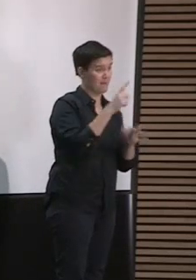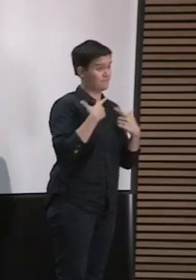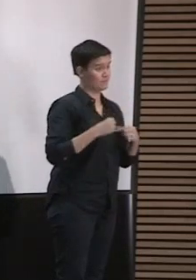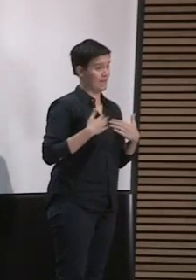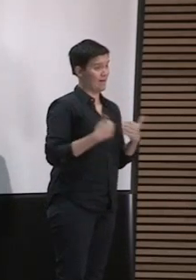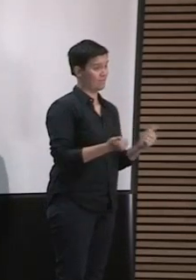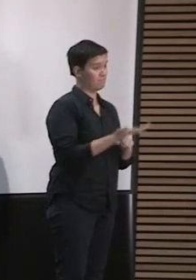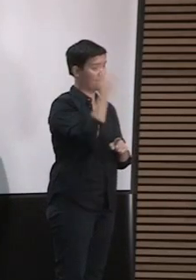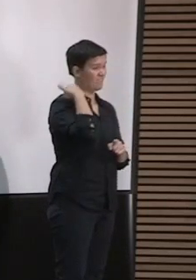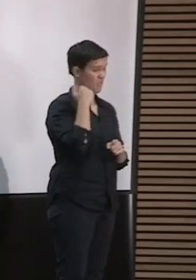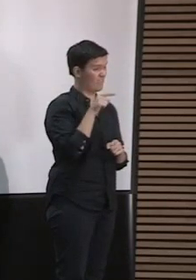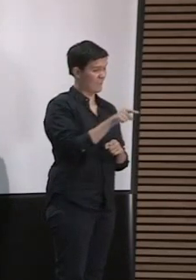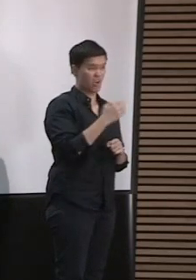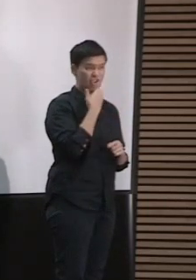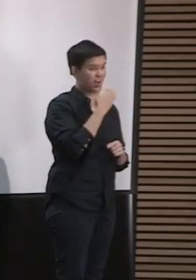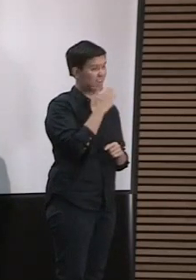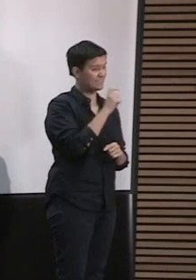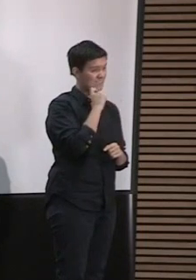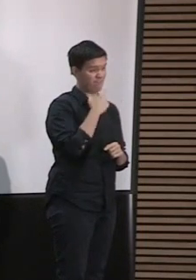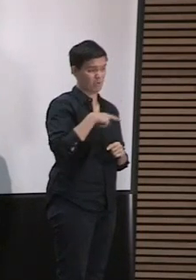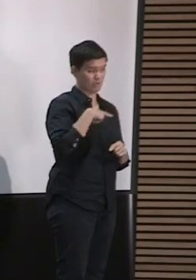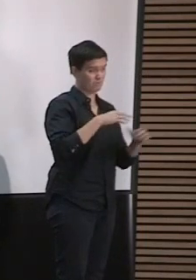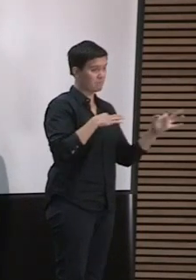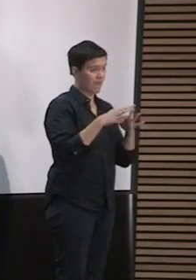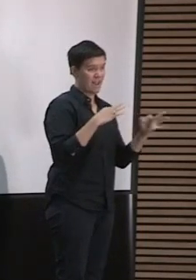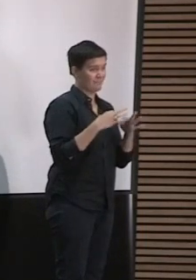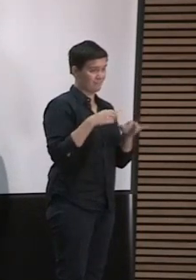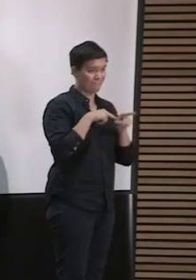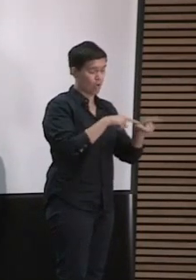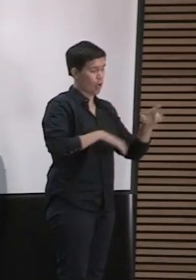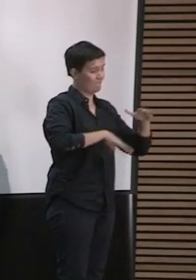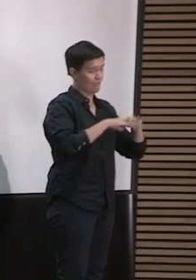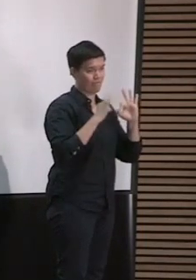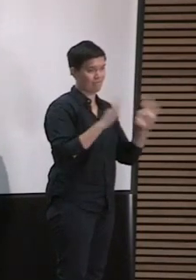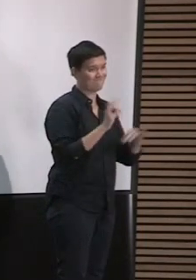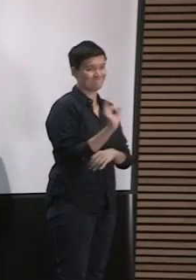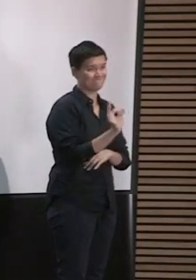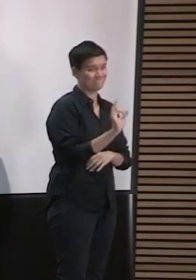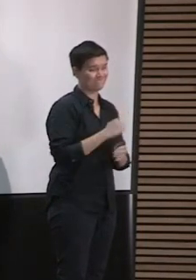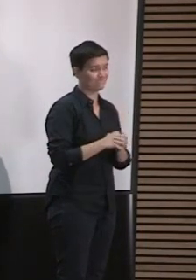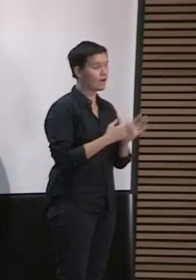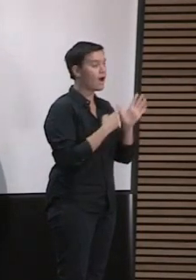agencies without having medics or support to do this.